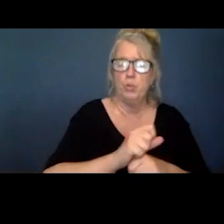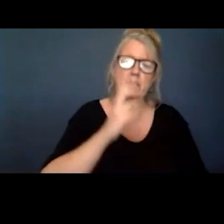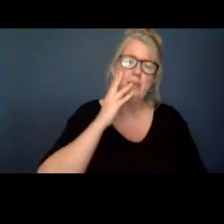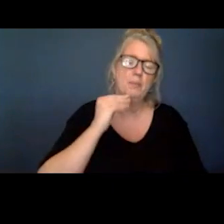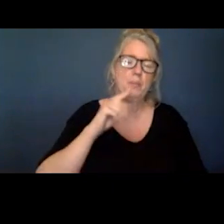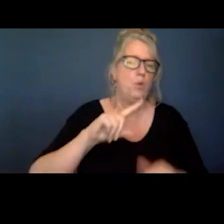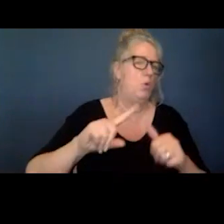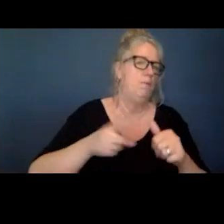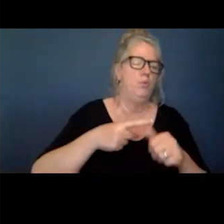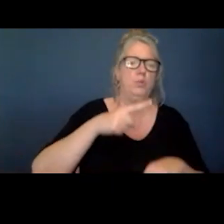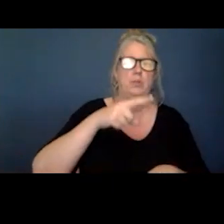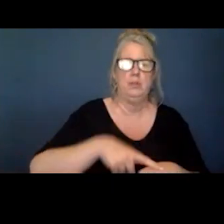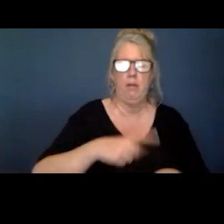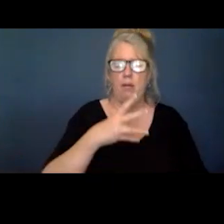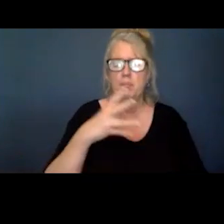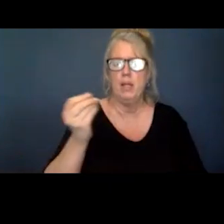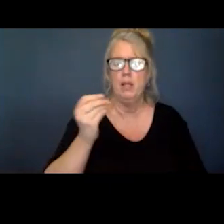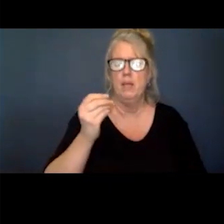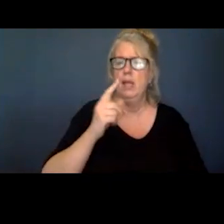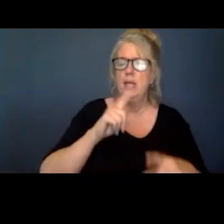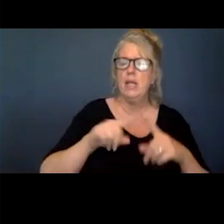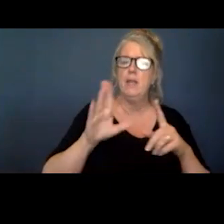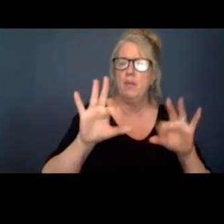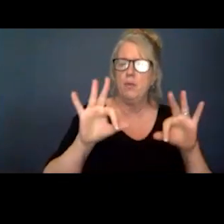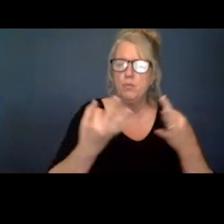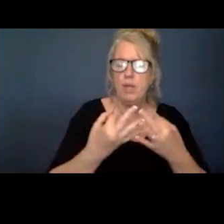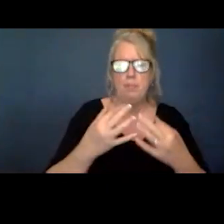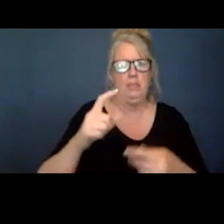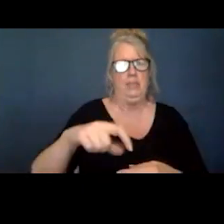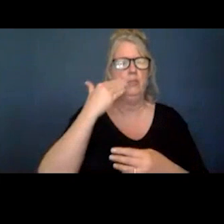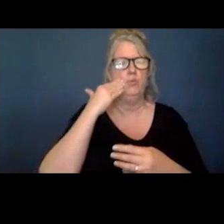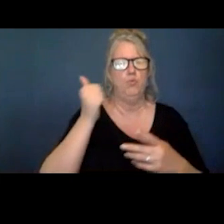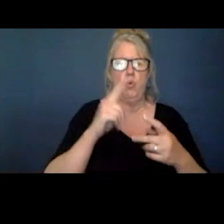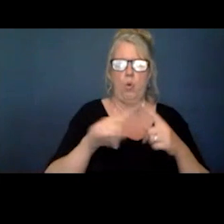time hire, potential participants and their families need to know the facts and process